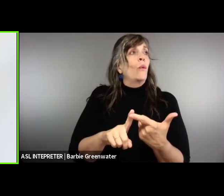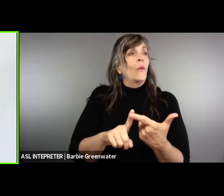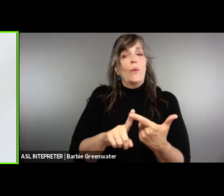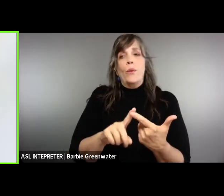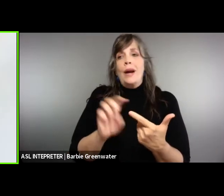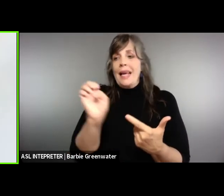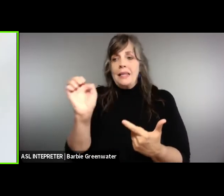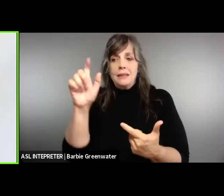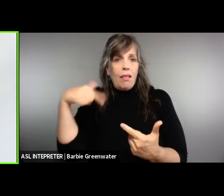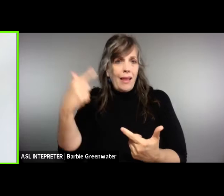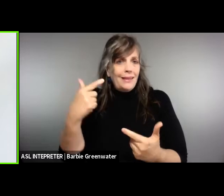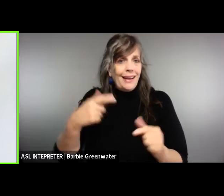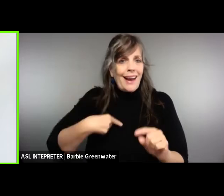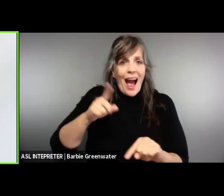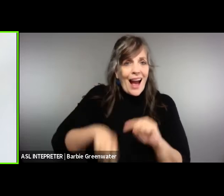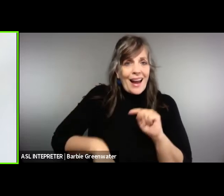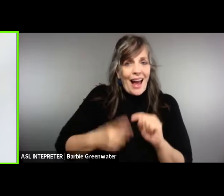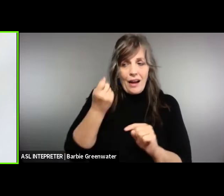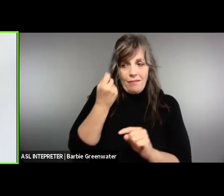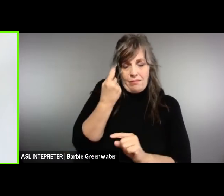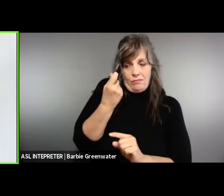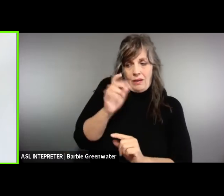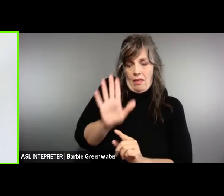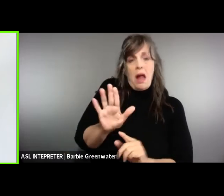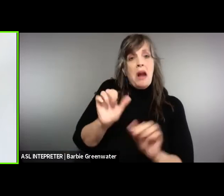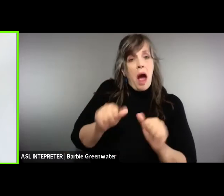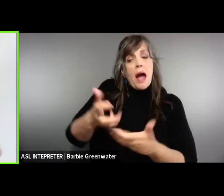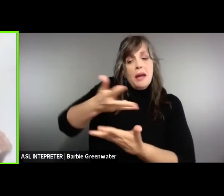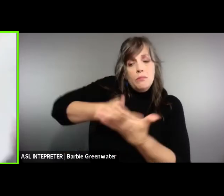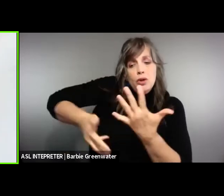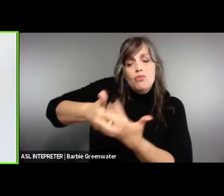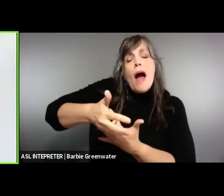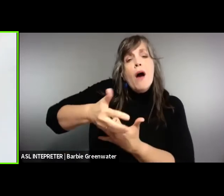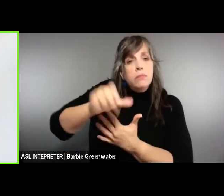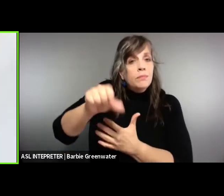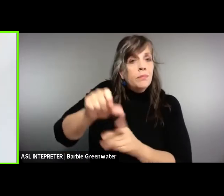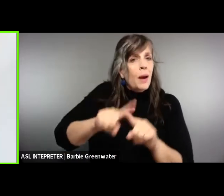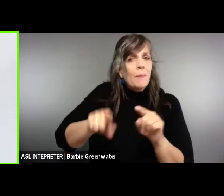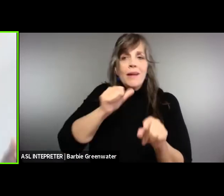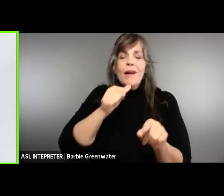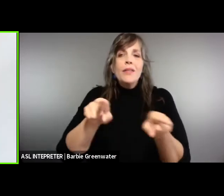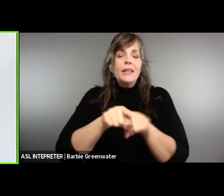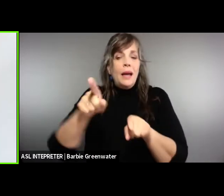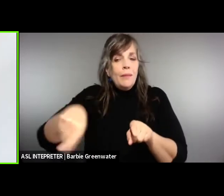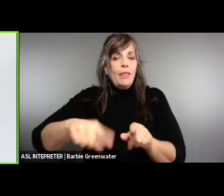I can't, I can be around it but it's not the same as having them write for their own experience.